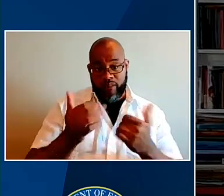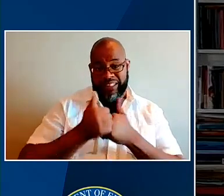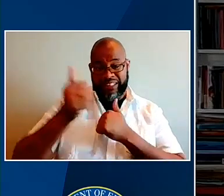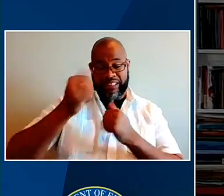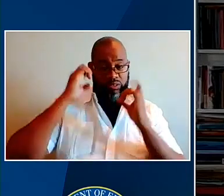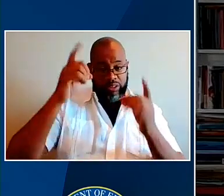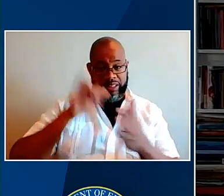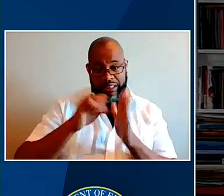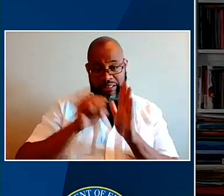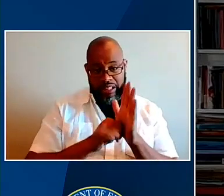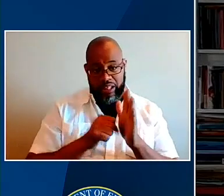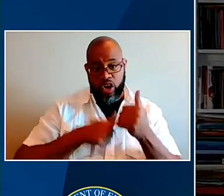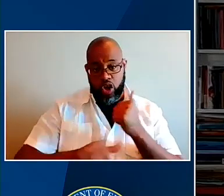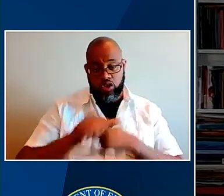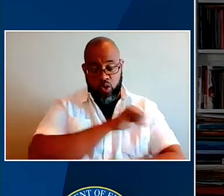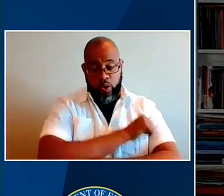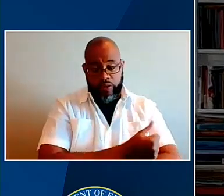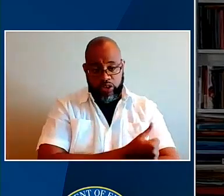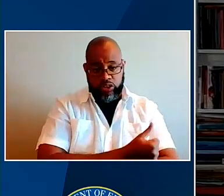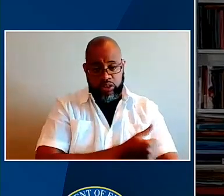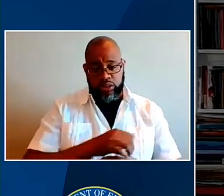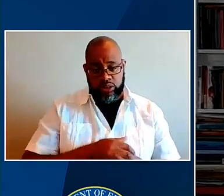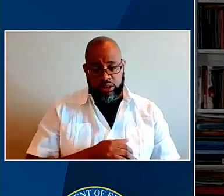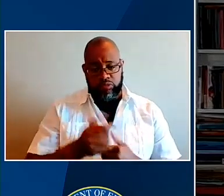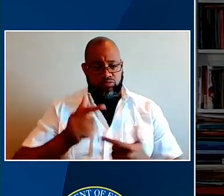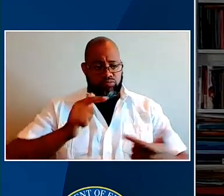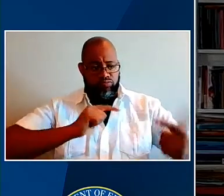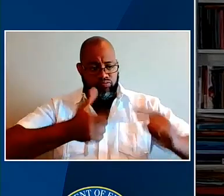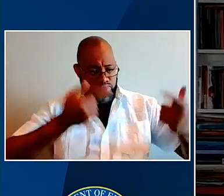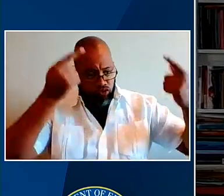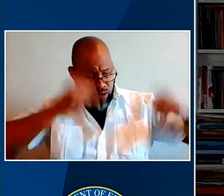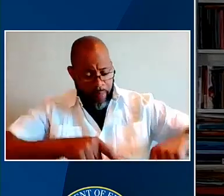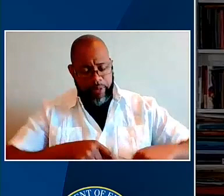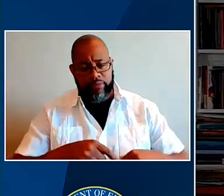under state authorization reciprocity agreement. This is a kind of a bigger